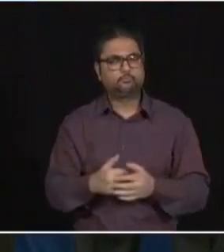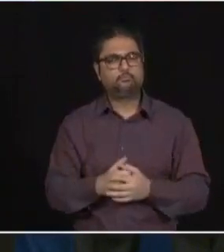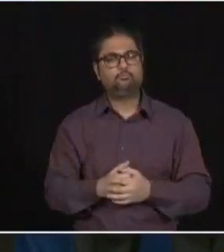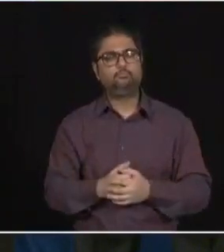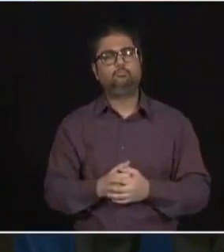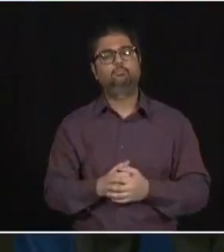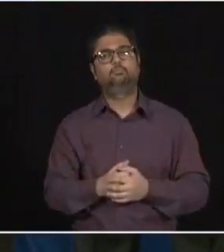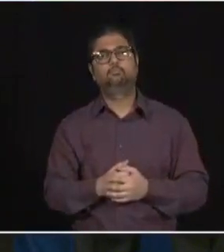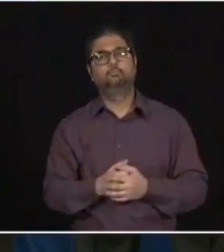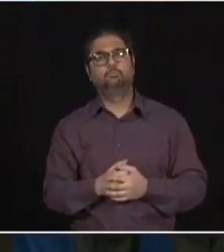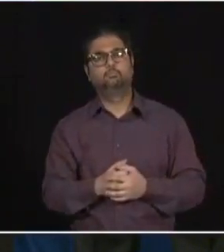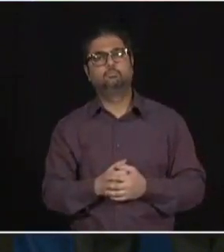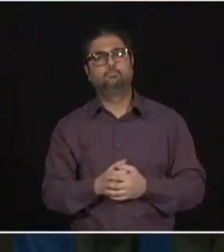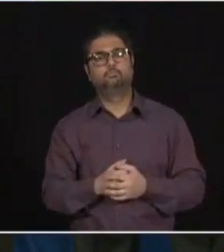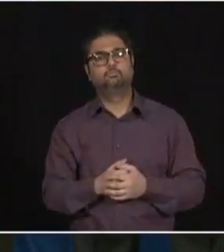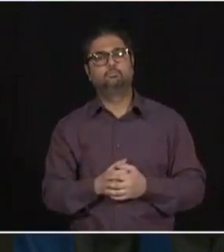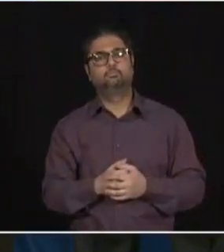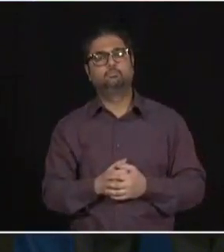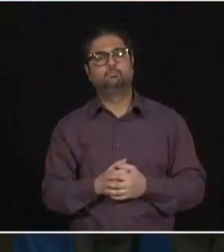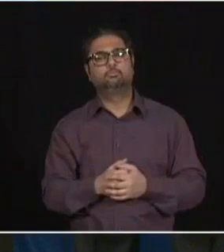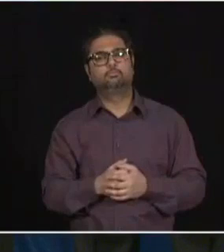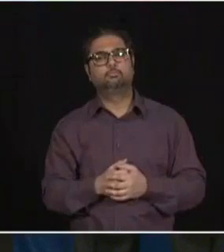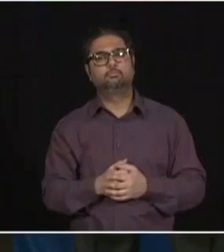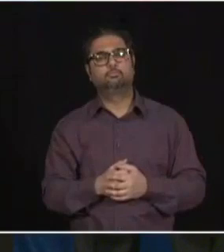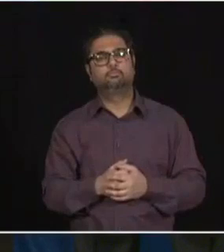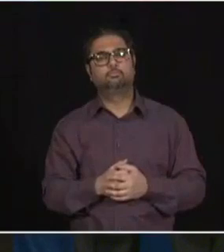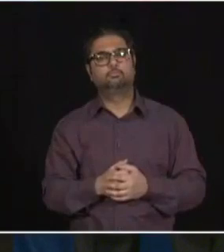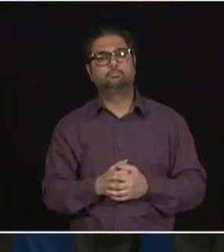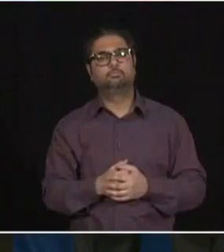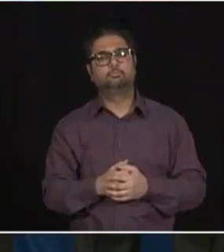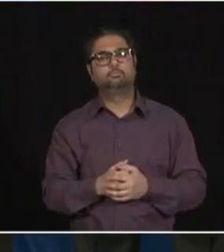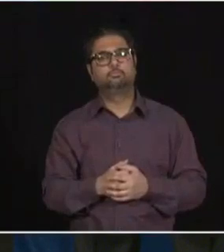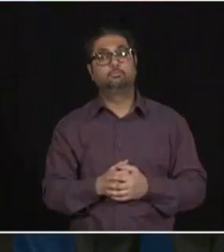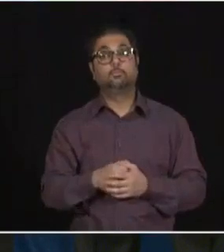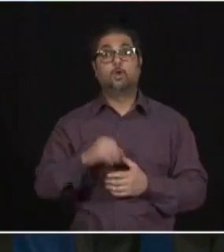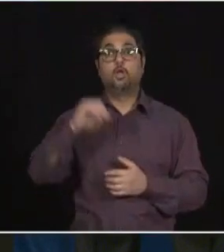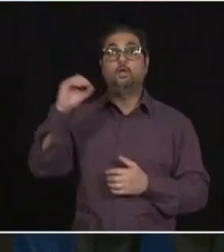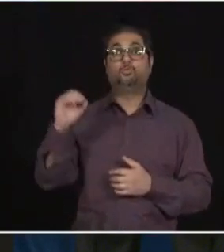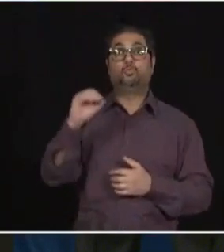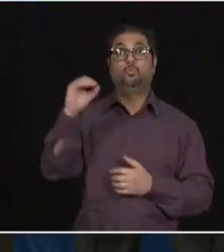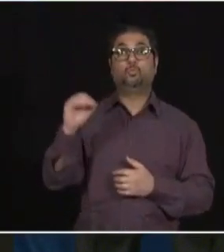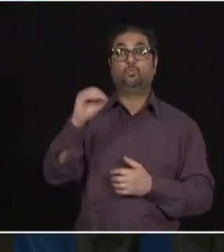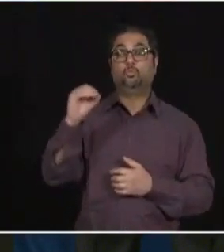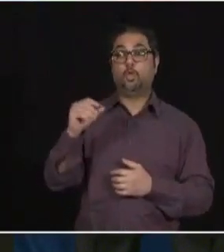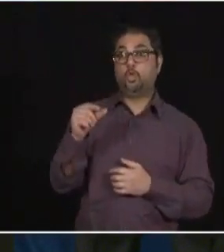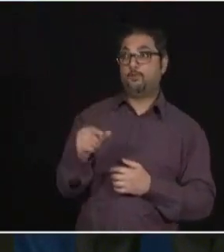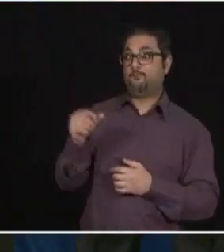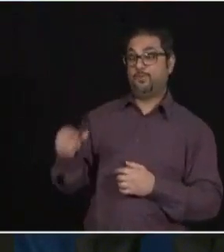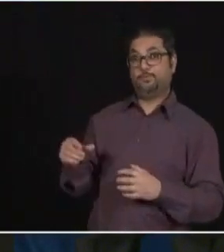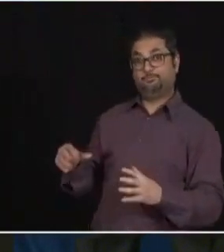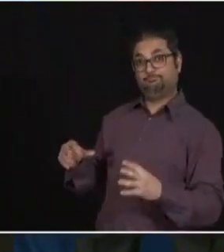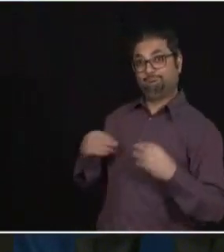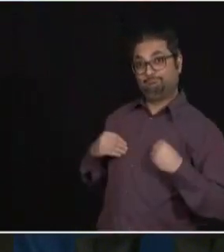that our government will not tolerate, I'll tell you, they will not tolerate any gun crime of any kind, not